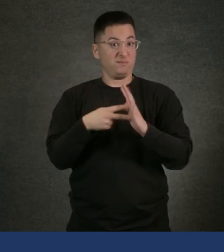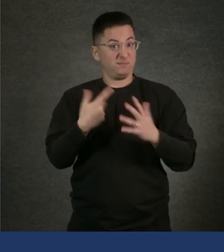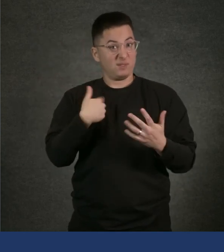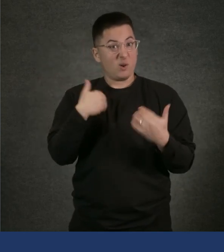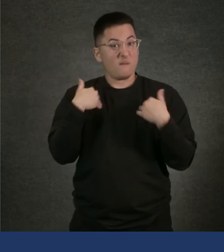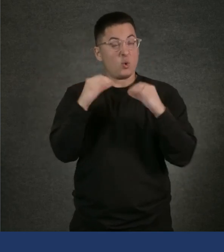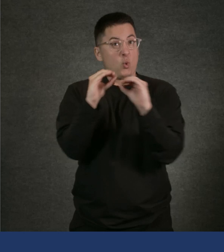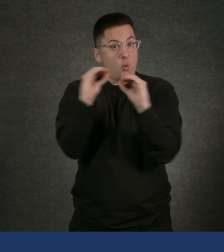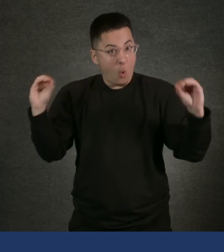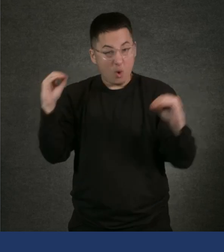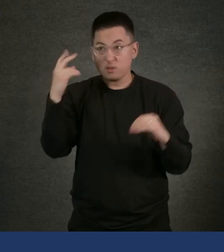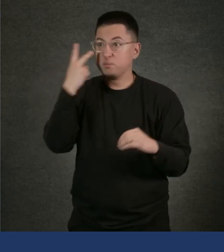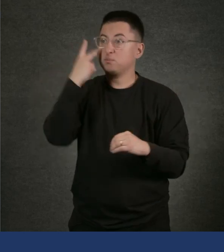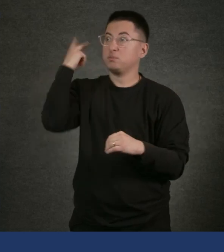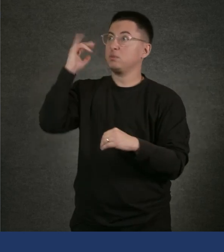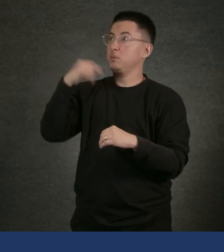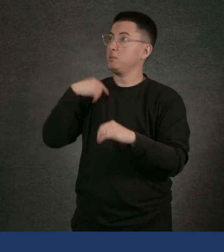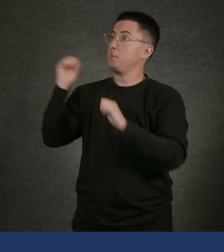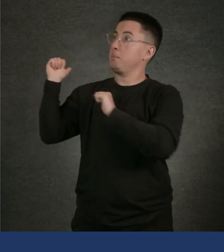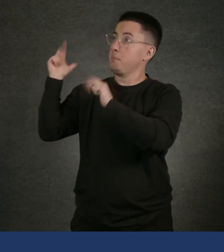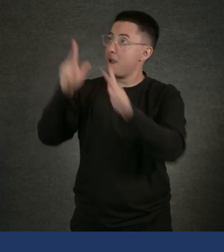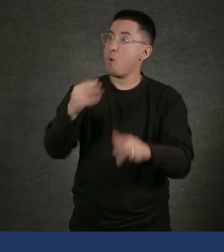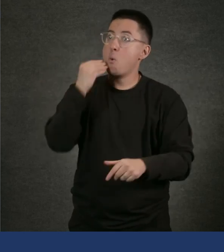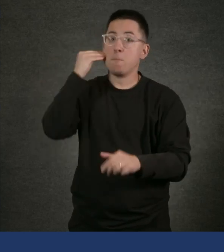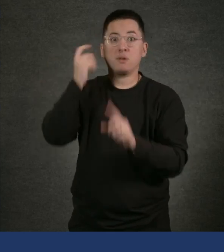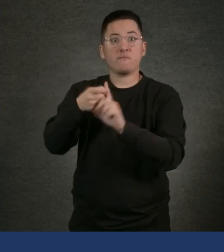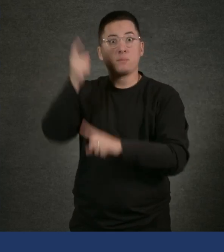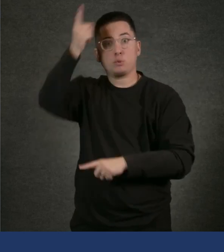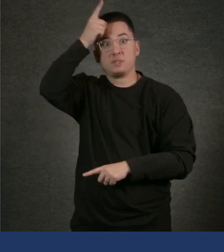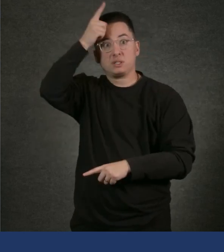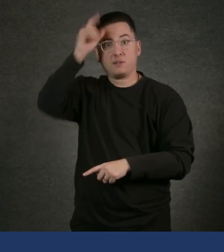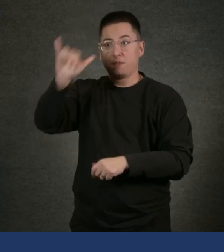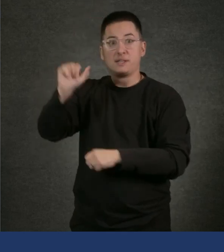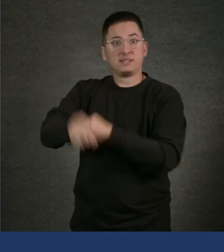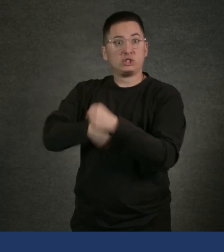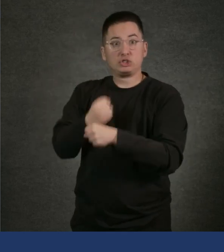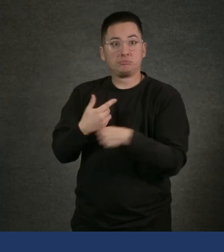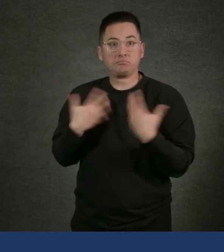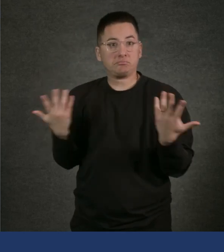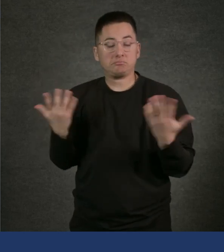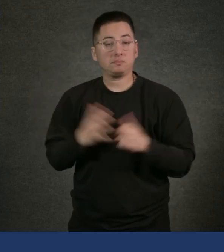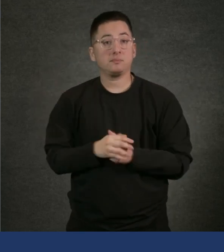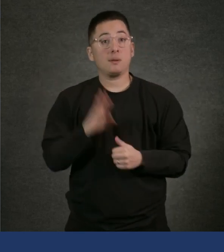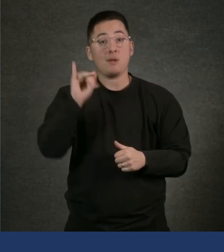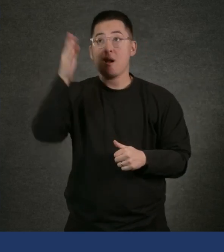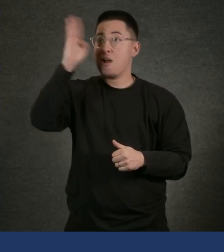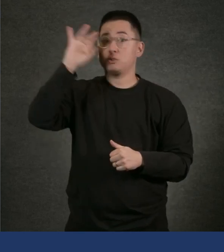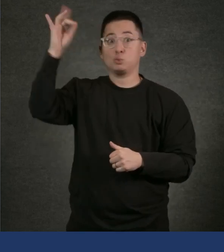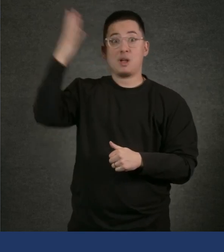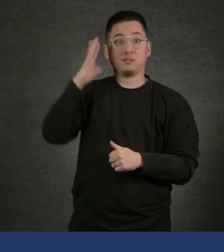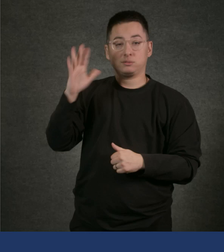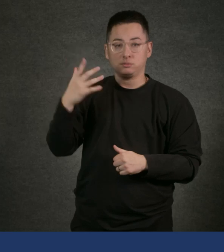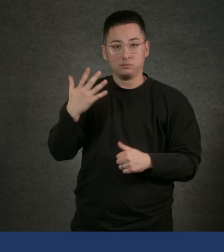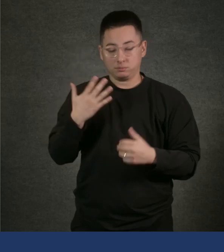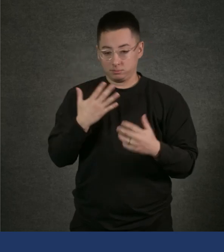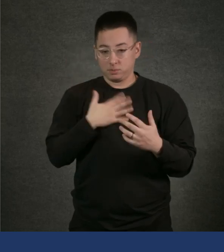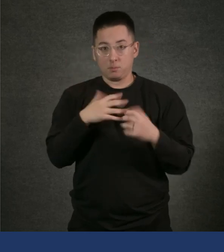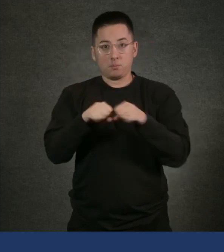Again, I have no memory of coming home in August, nor of the three months before the accident. By God's grace, broken bones heal,